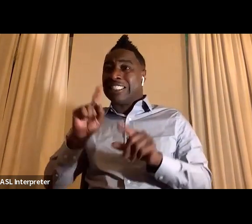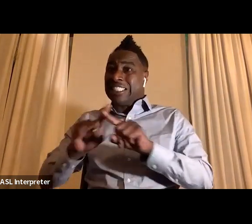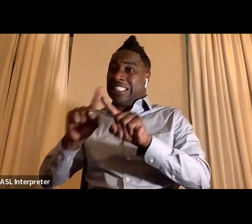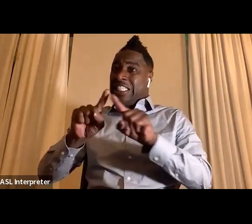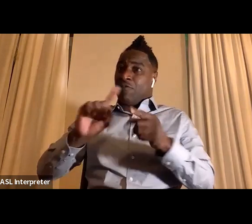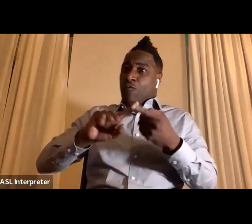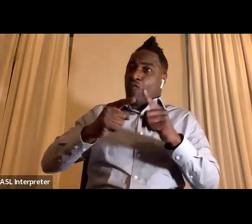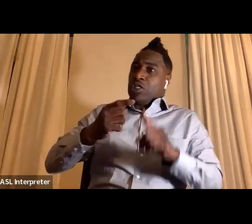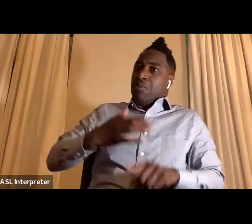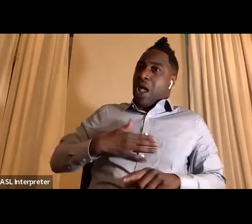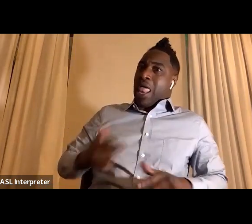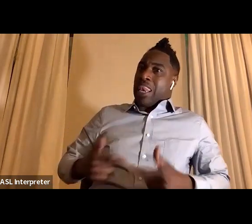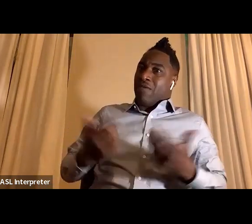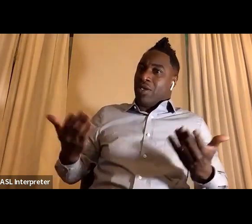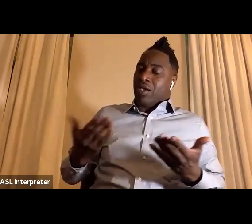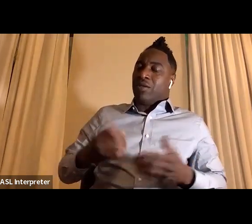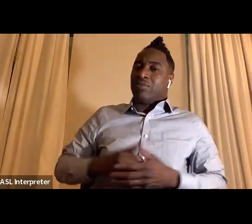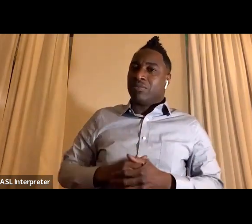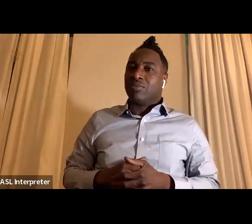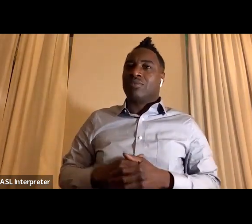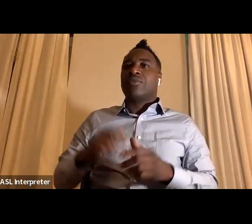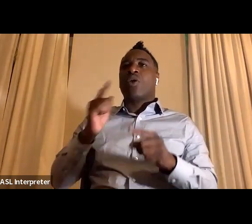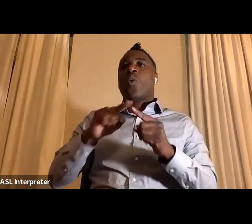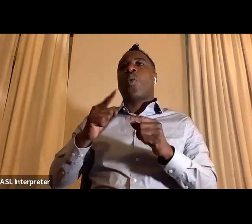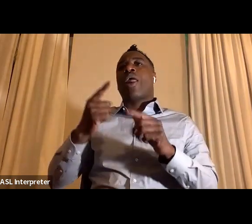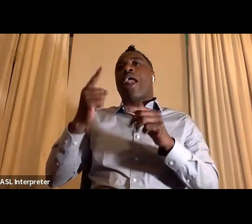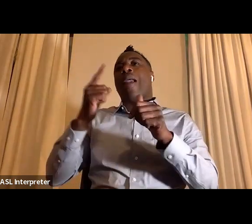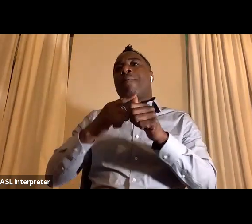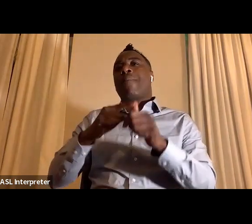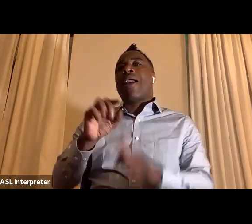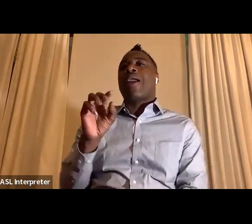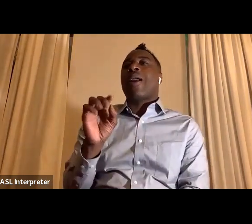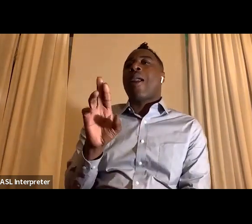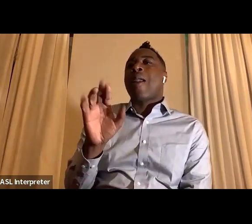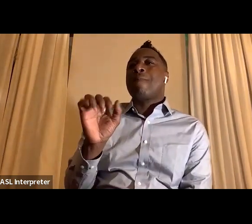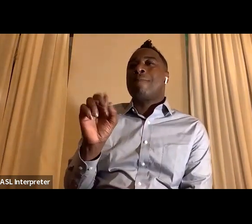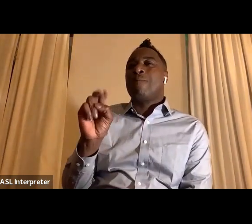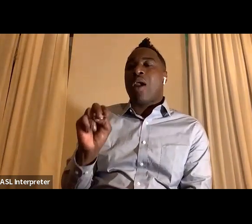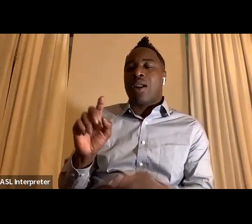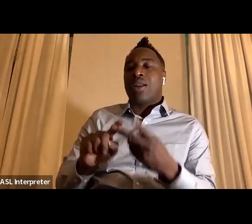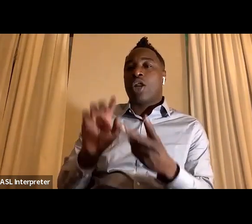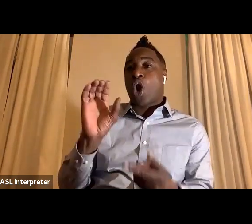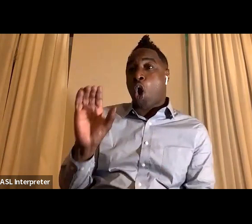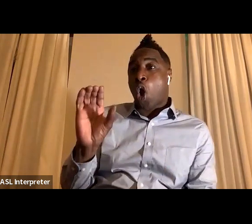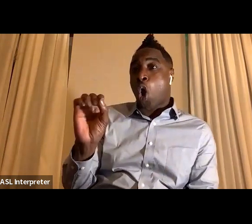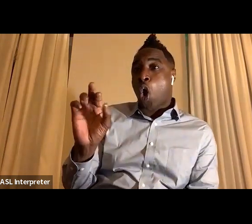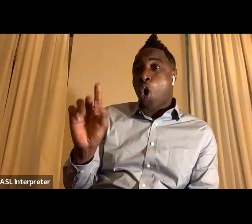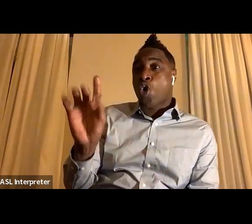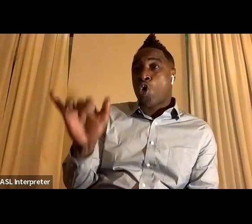yeah, starting like when I met Bryan and like Ricky and then they kind of like really put me on, introduced me and stuff